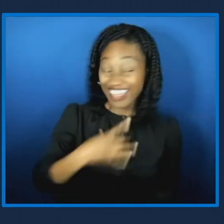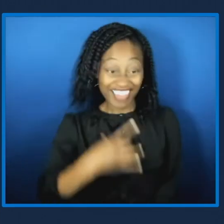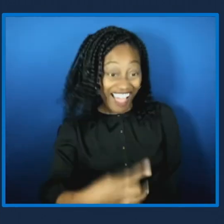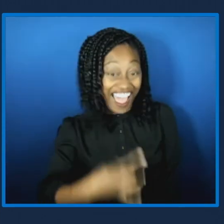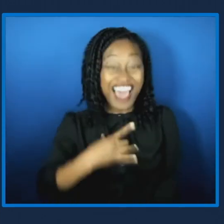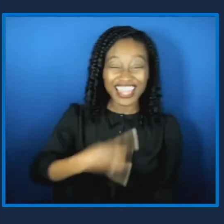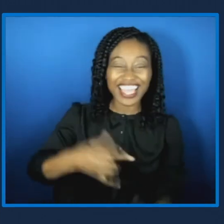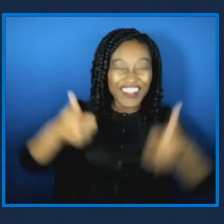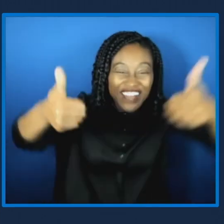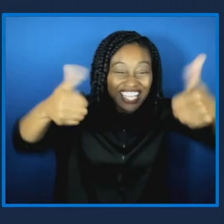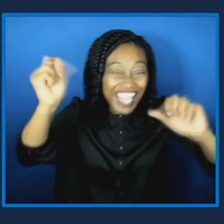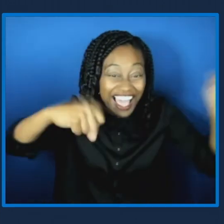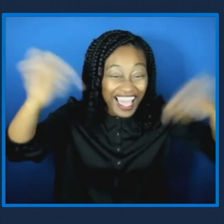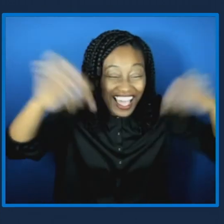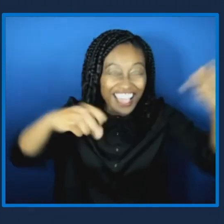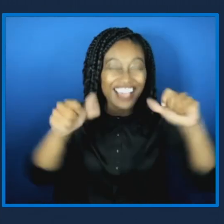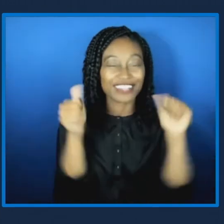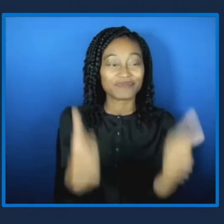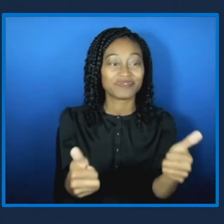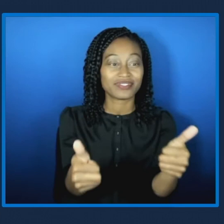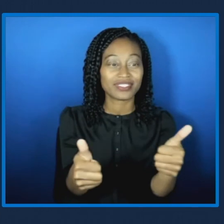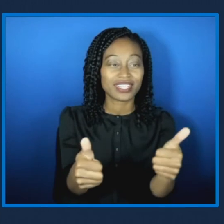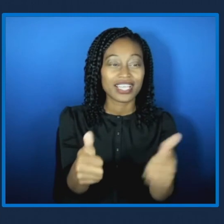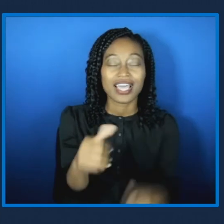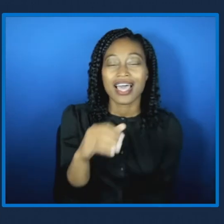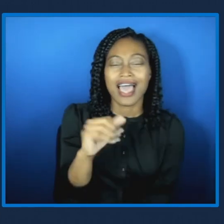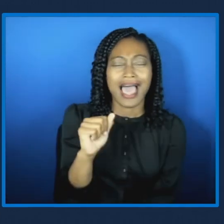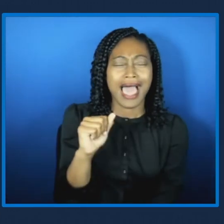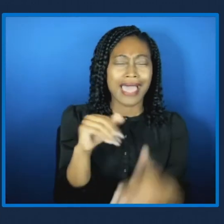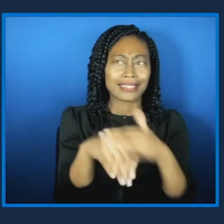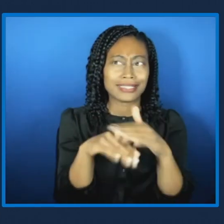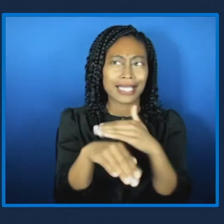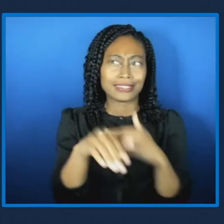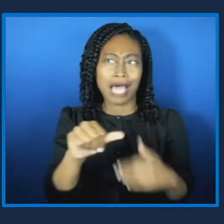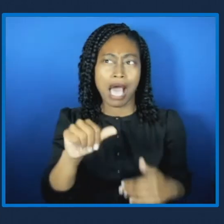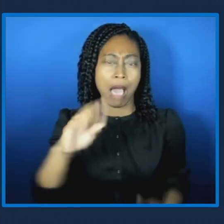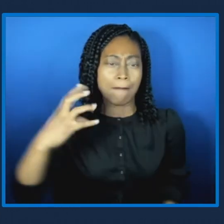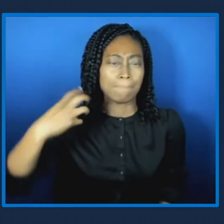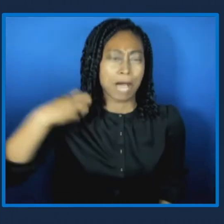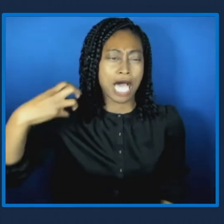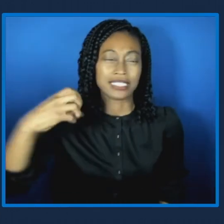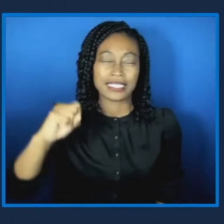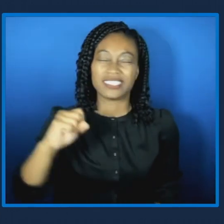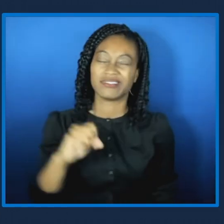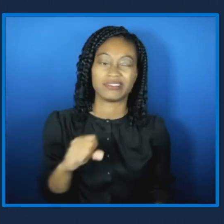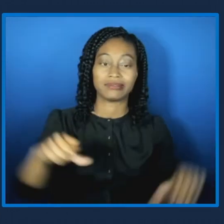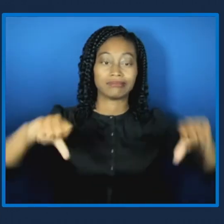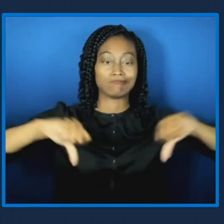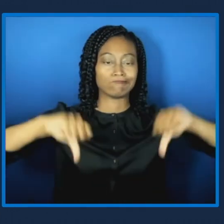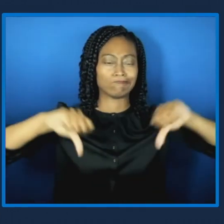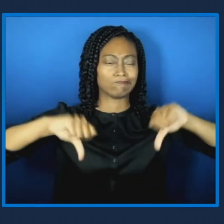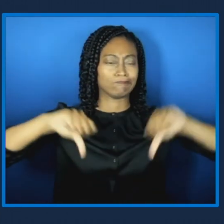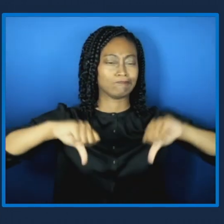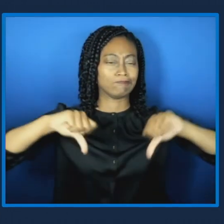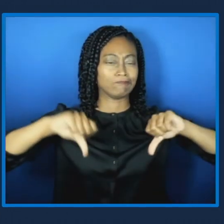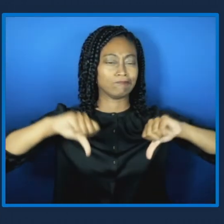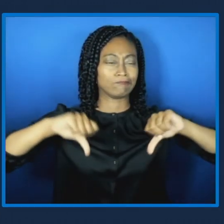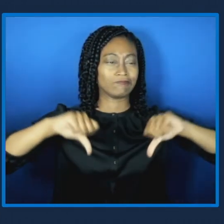Excess bosses. No. Accessibility Avengers. Is that it?